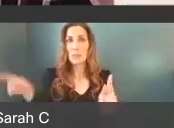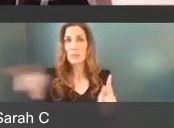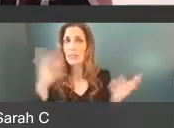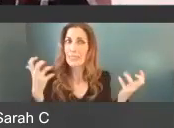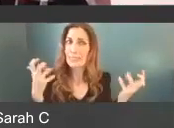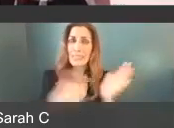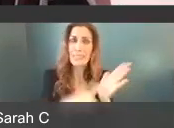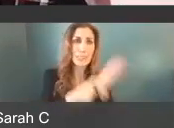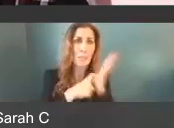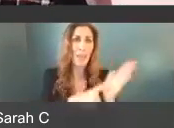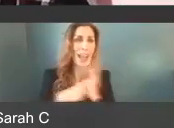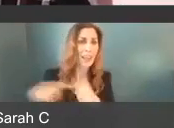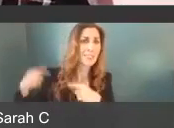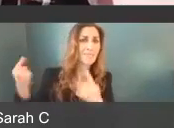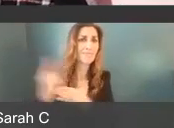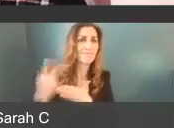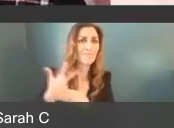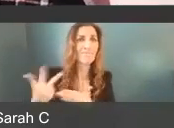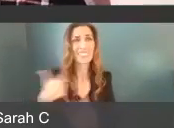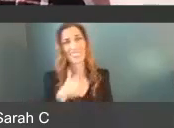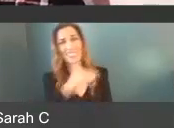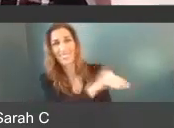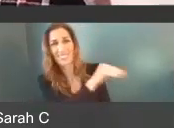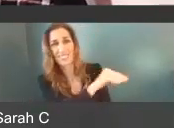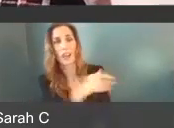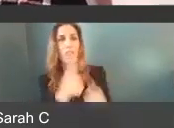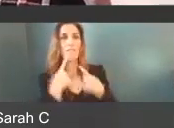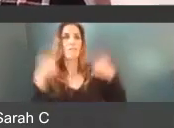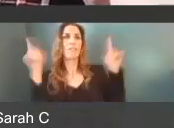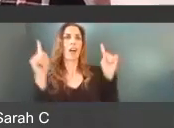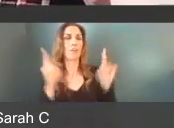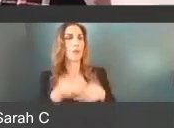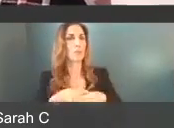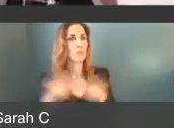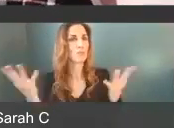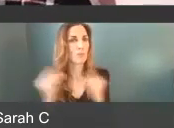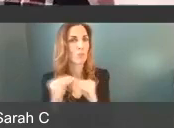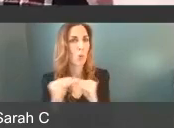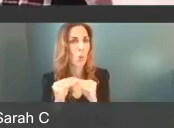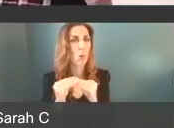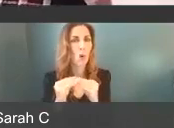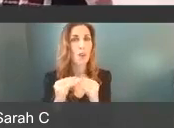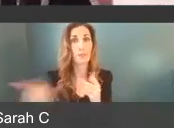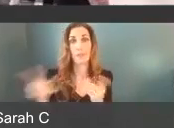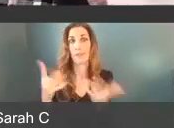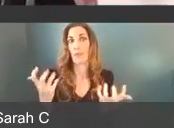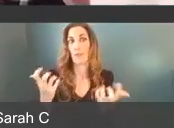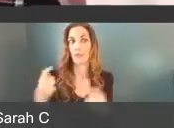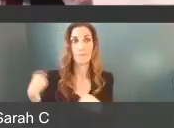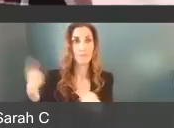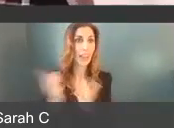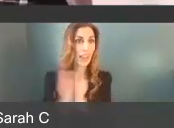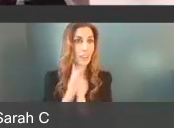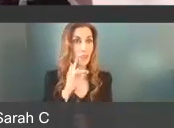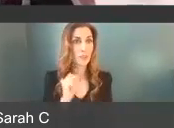now and I'm excited that we will finally be able to serve them as they have asked for. [Reporter] Thank you.